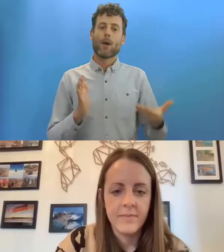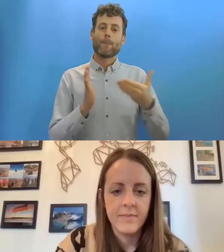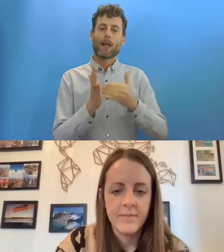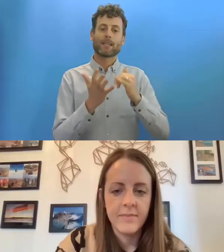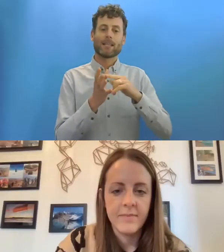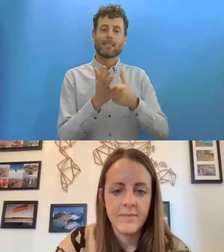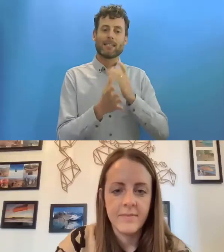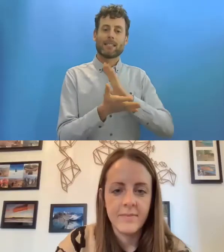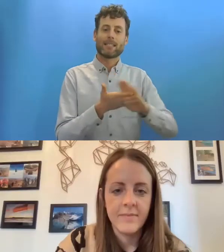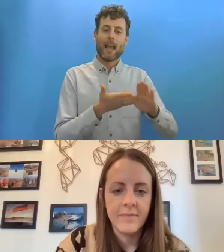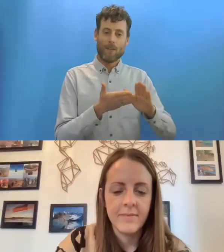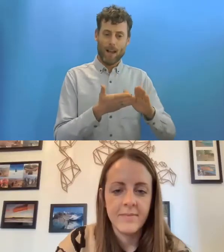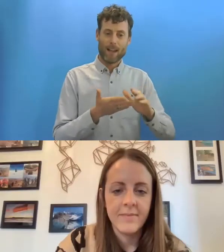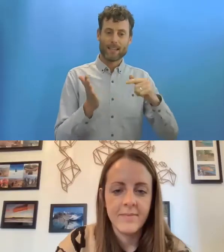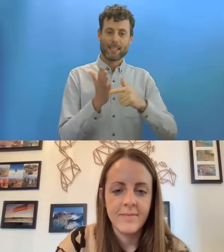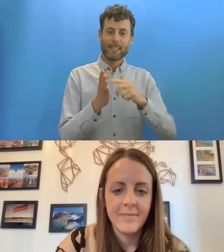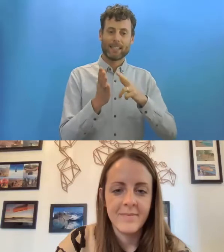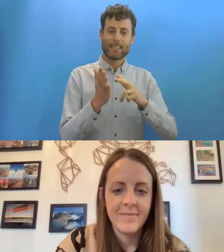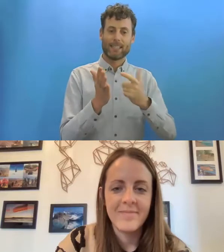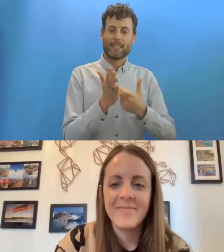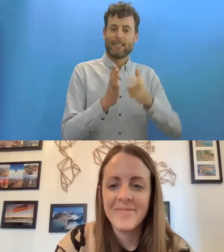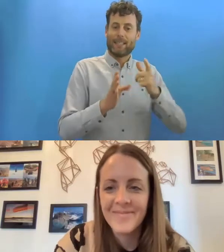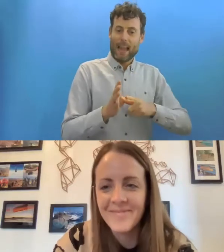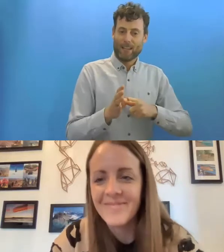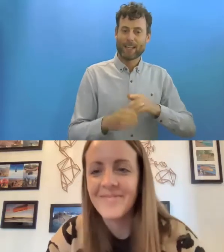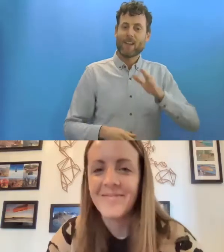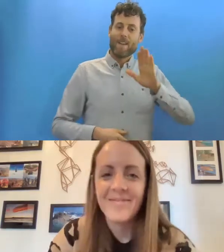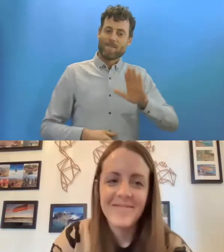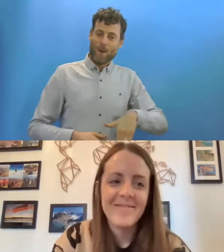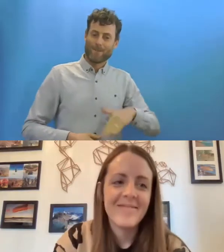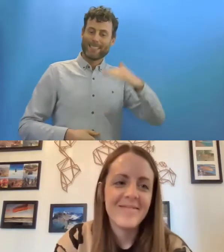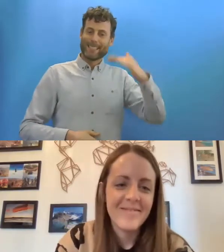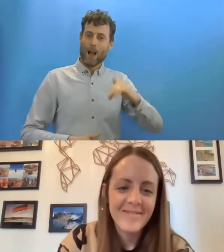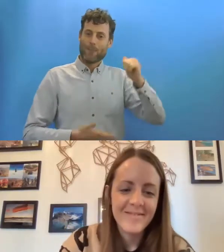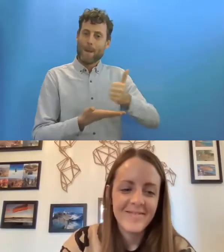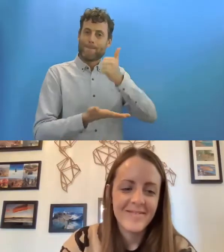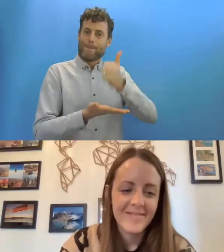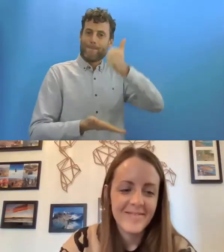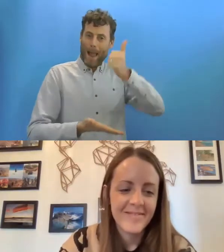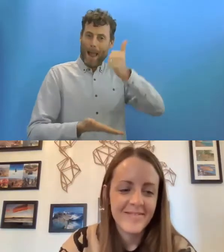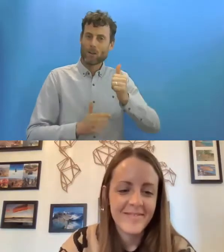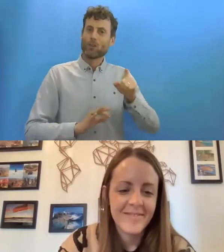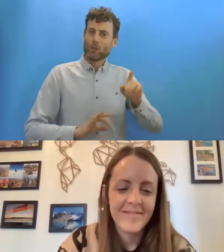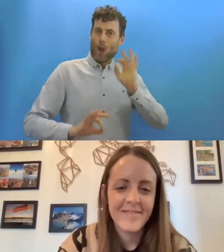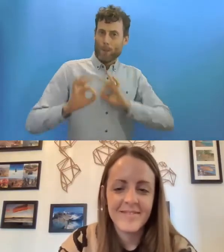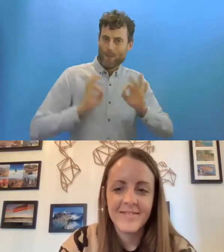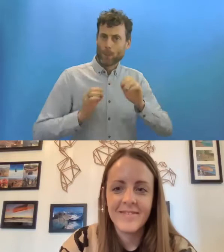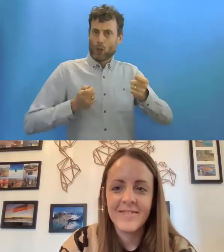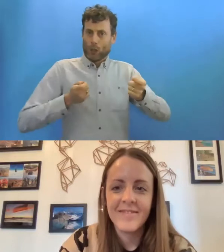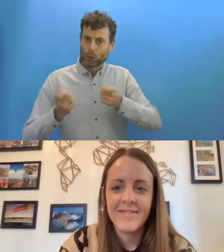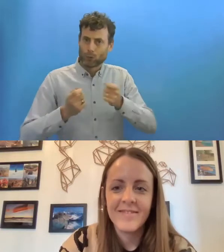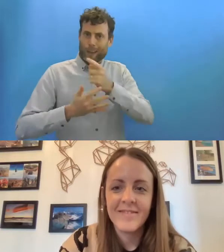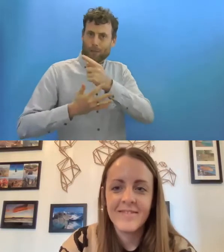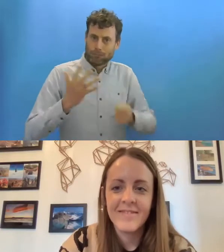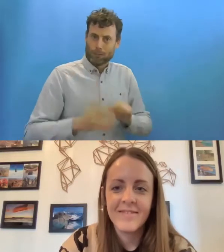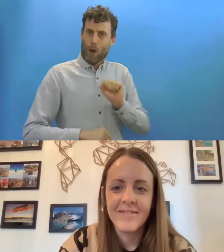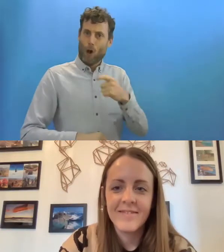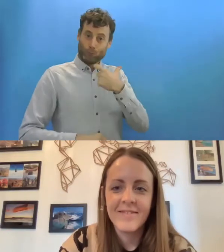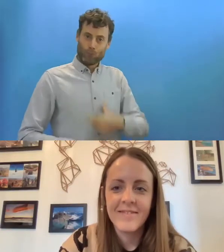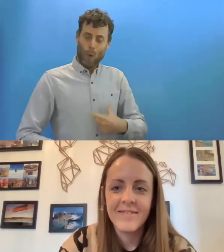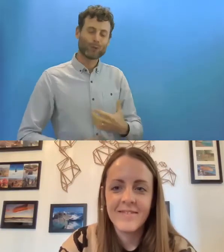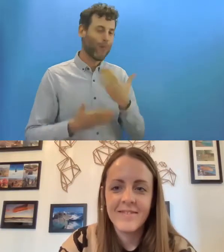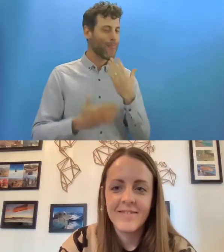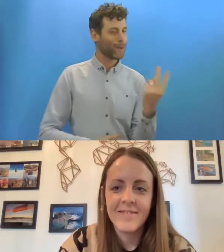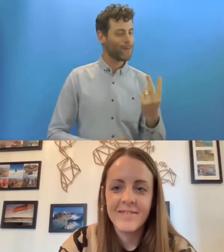Southbank Centre, senior producer Ruth Hardie and Sarah Tarry who is participate producer from the performance and public programme from Southbank, that's a lot of Ps!